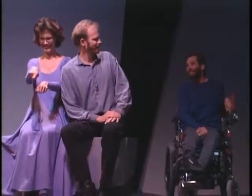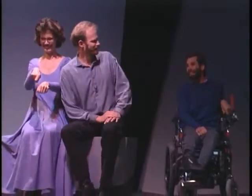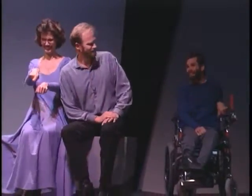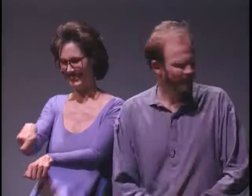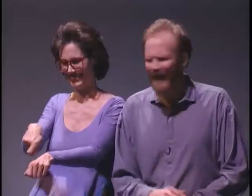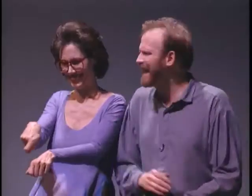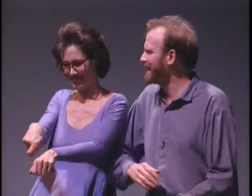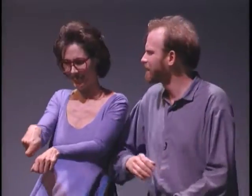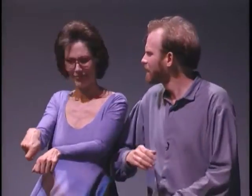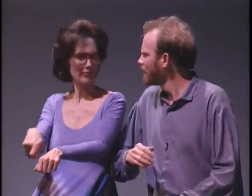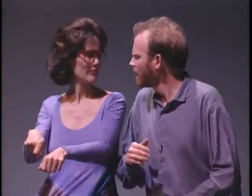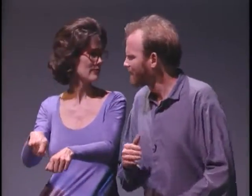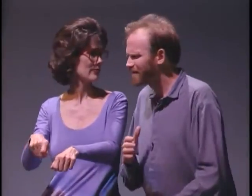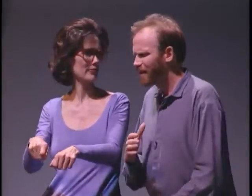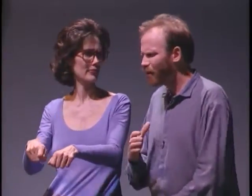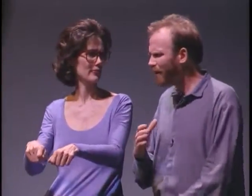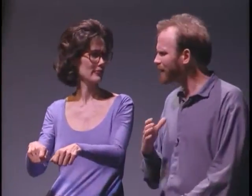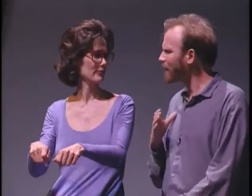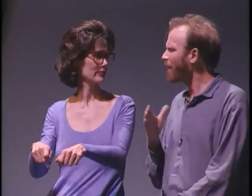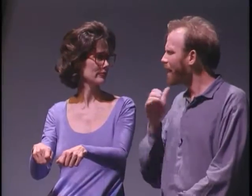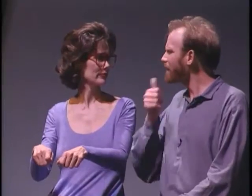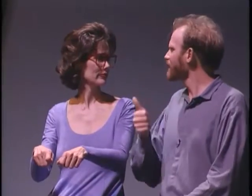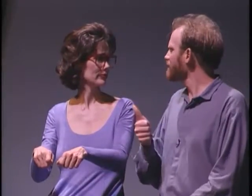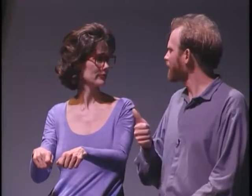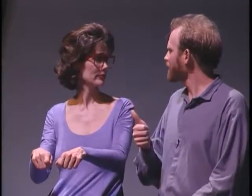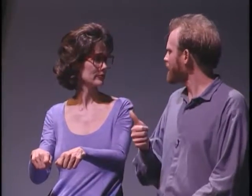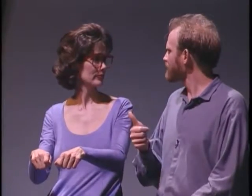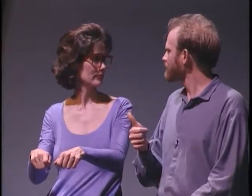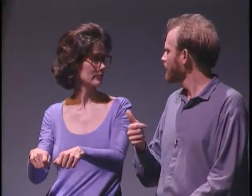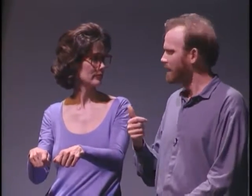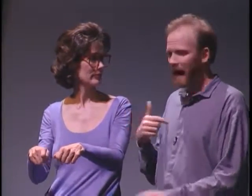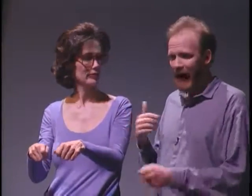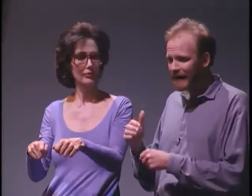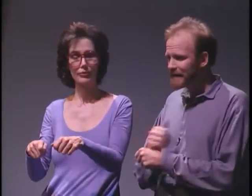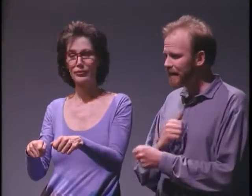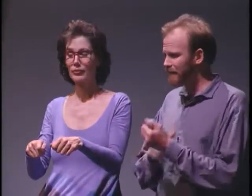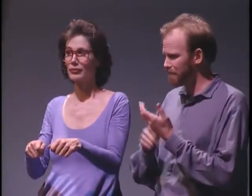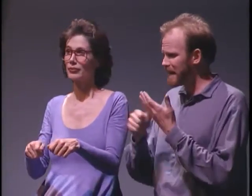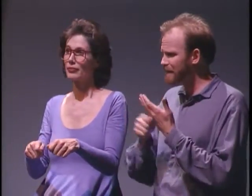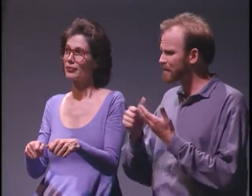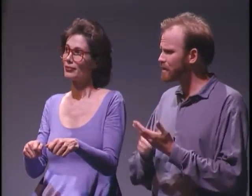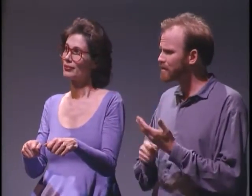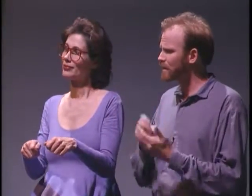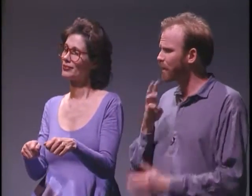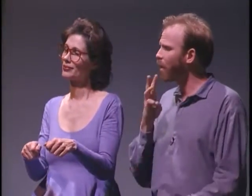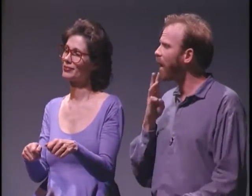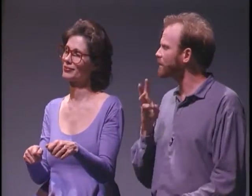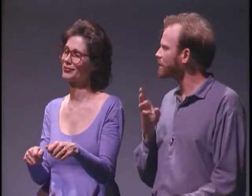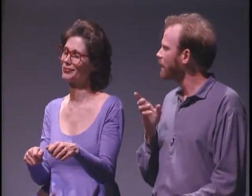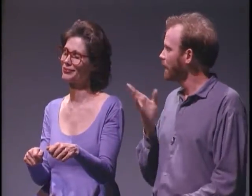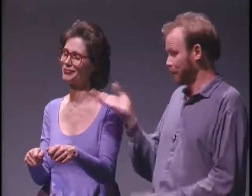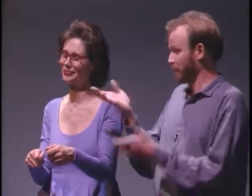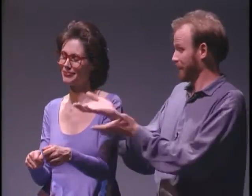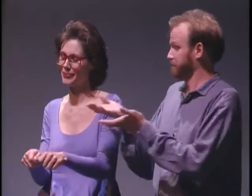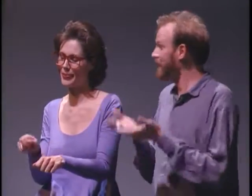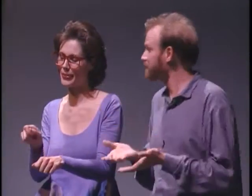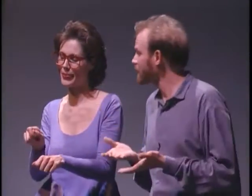hey about this I had to get the menus in the water you put the plates on the